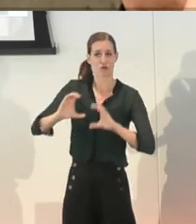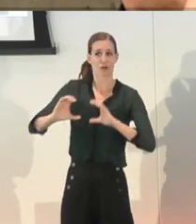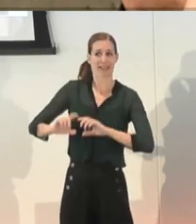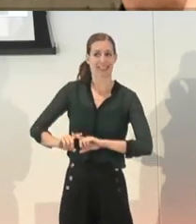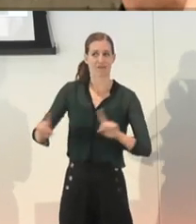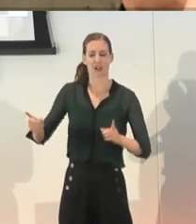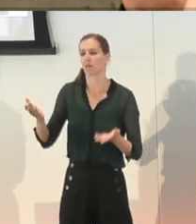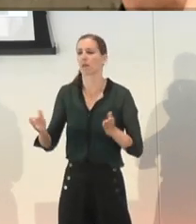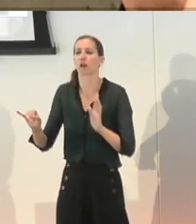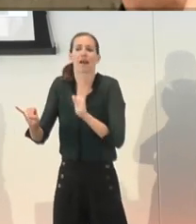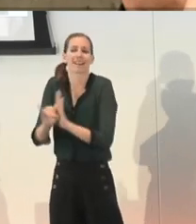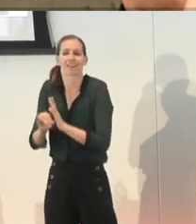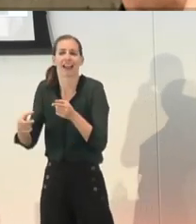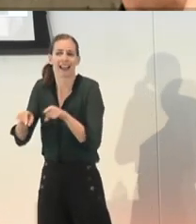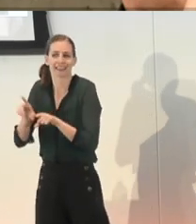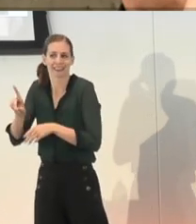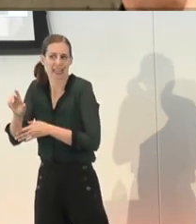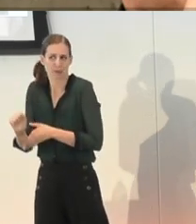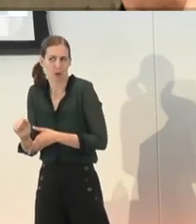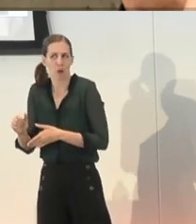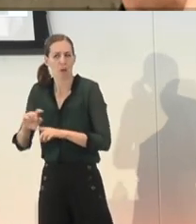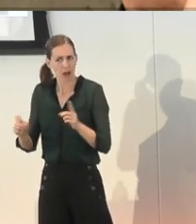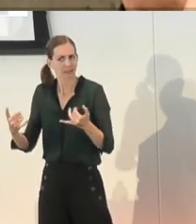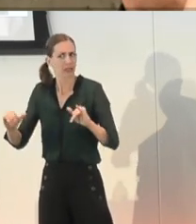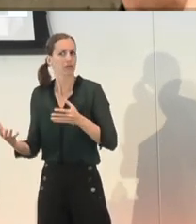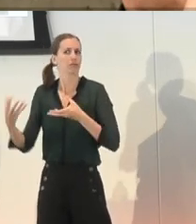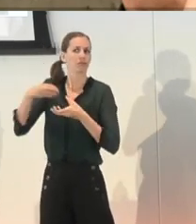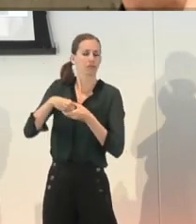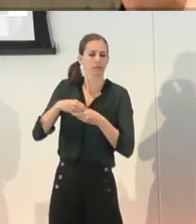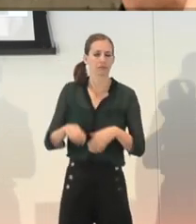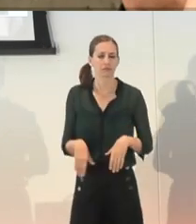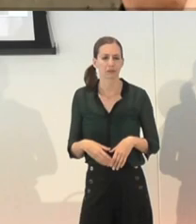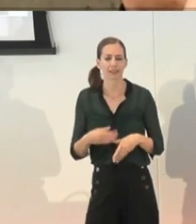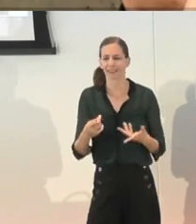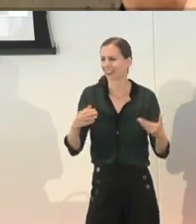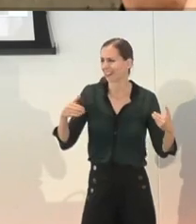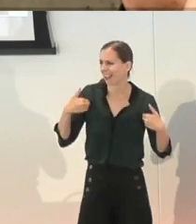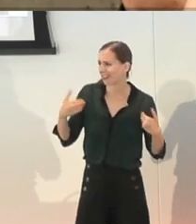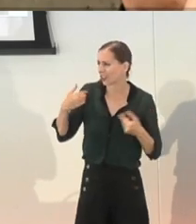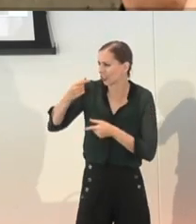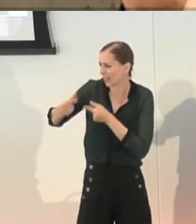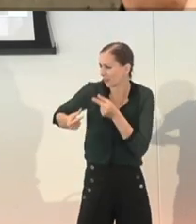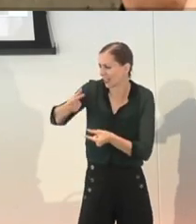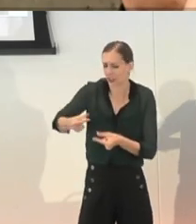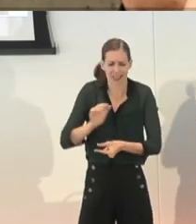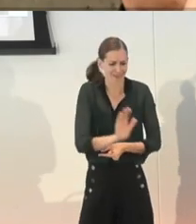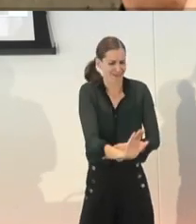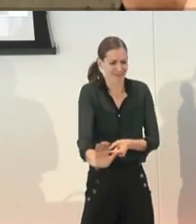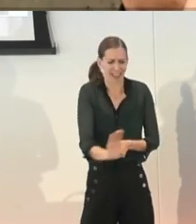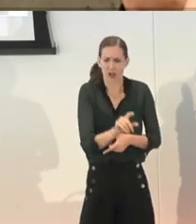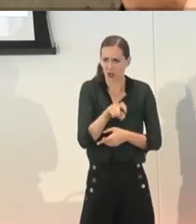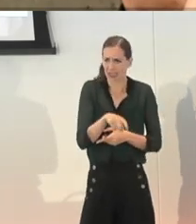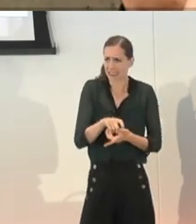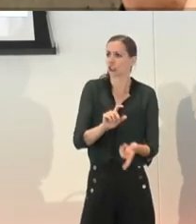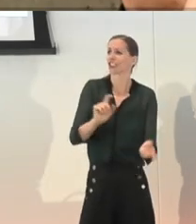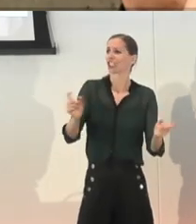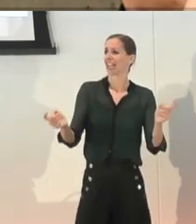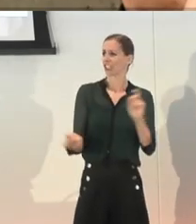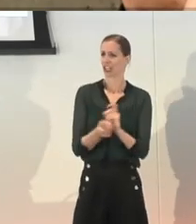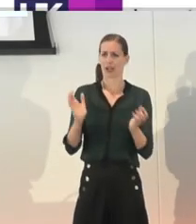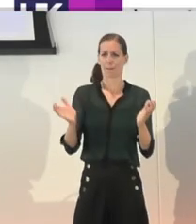the older generation that have changing functional needs that do not own to an identity of disabled.